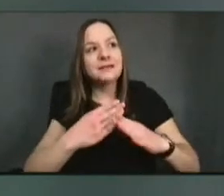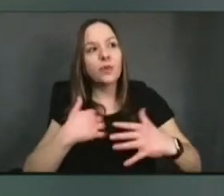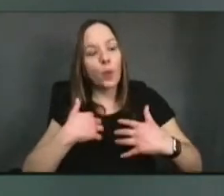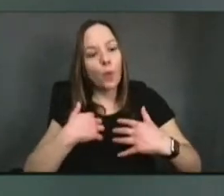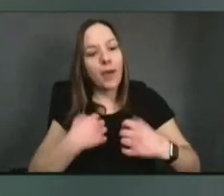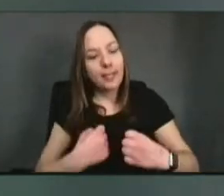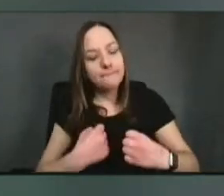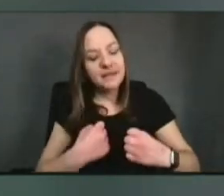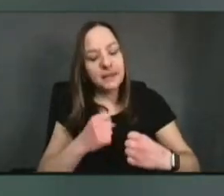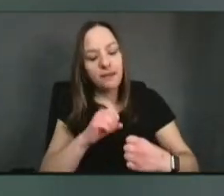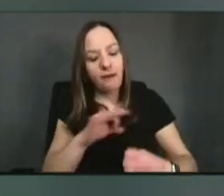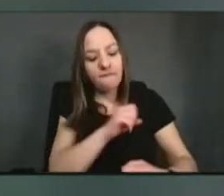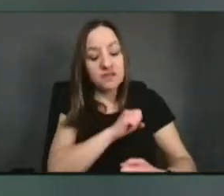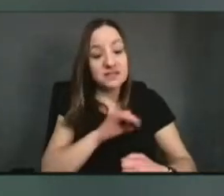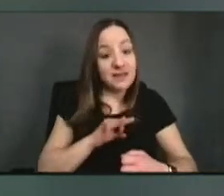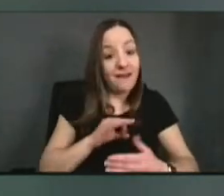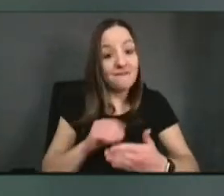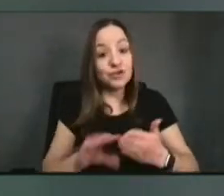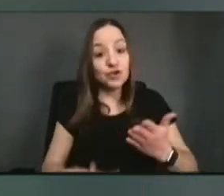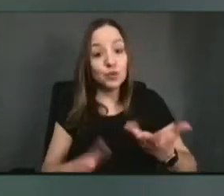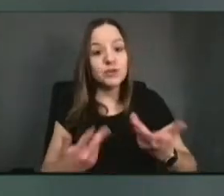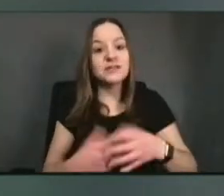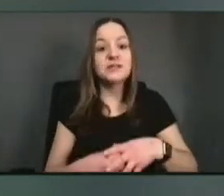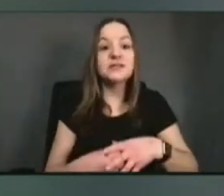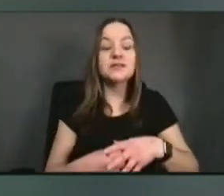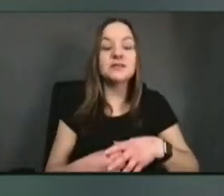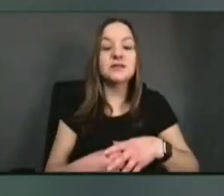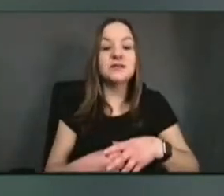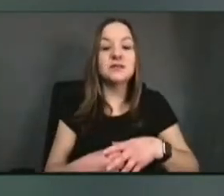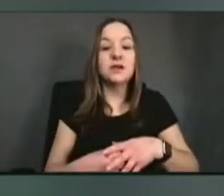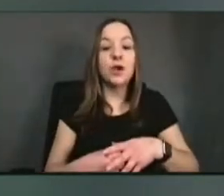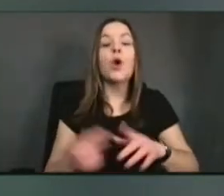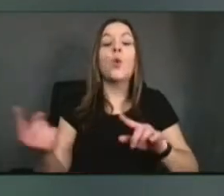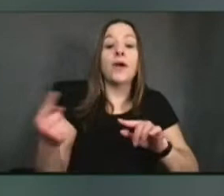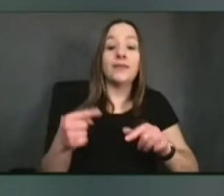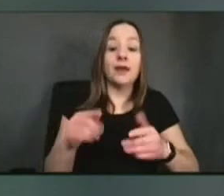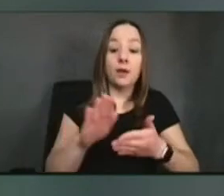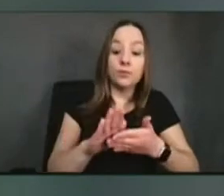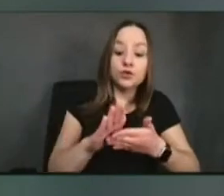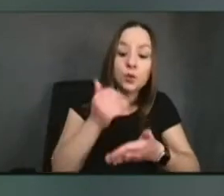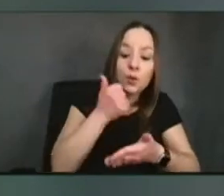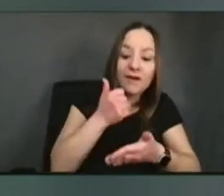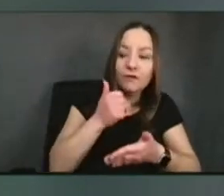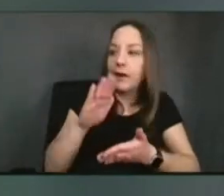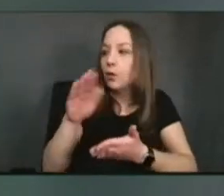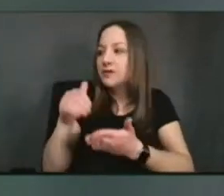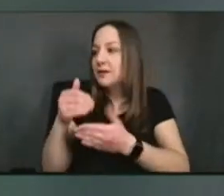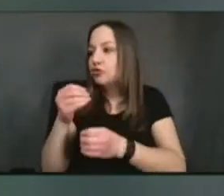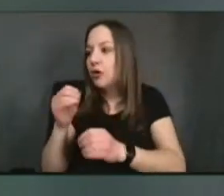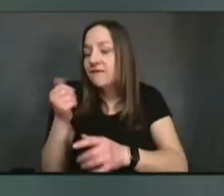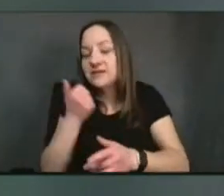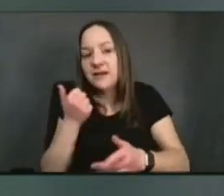about how do we protect the interests of the well being of our staff and our students and